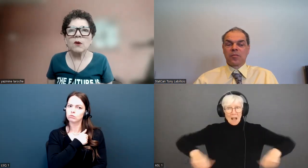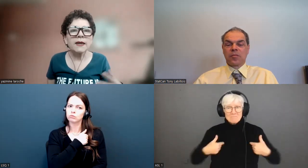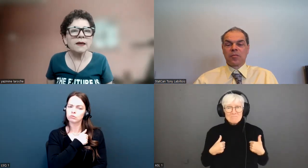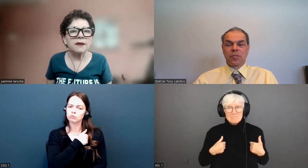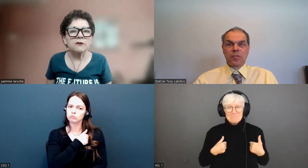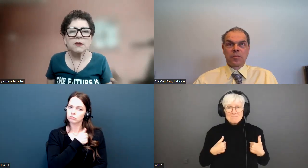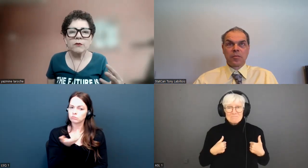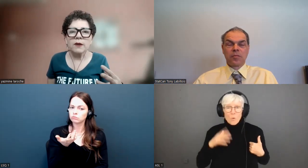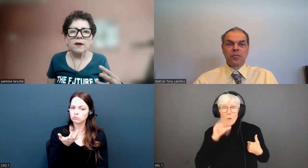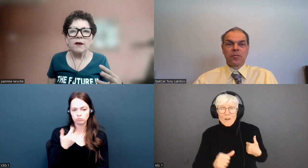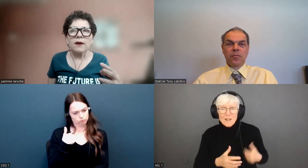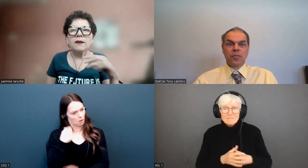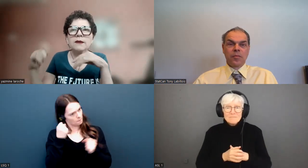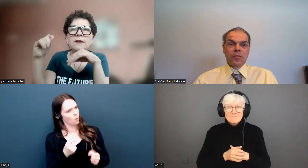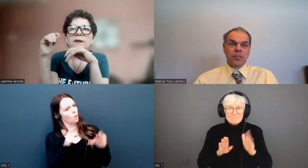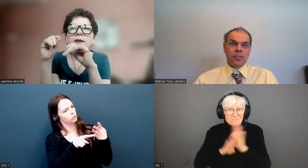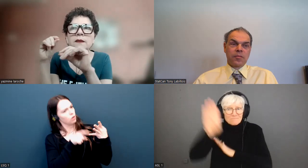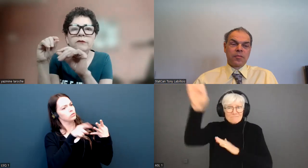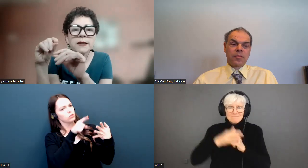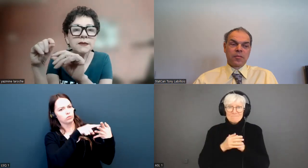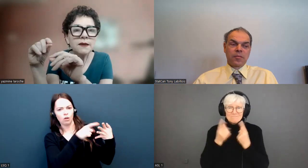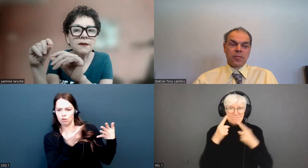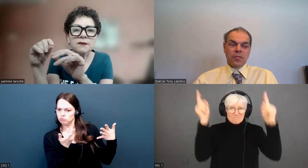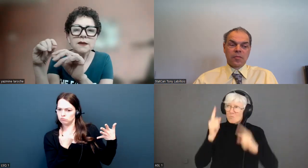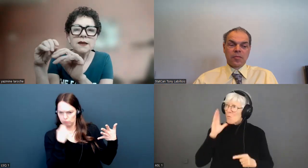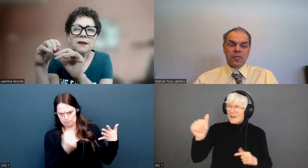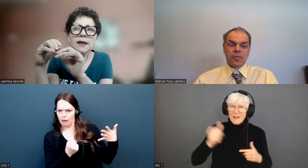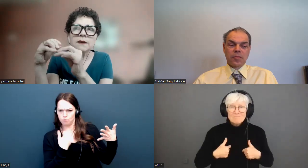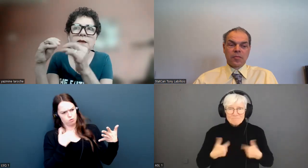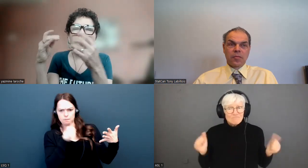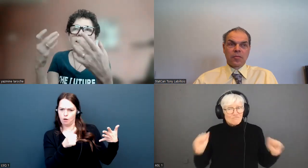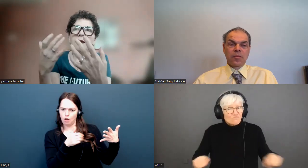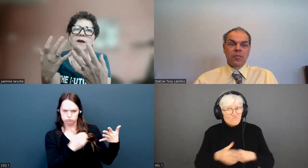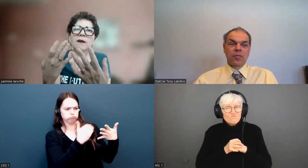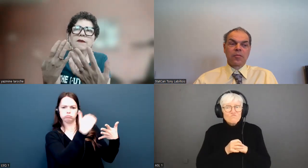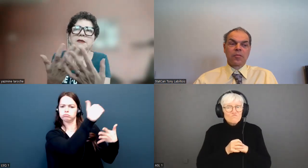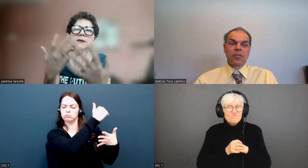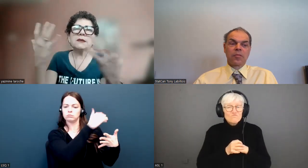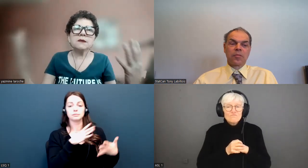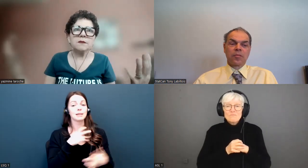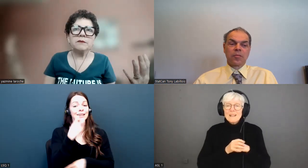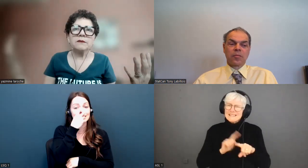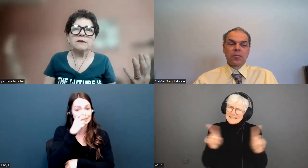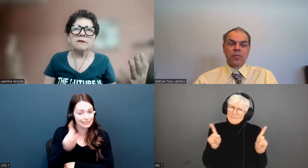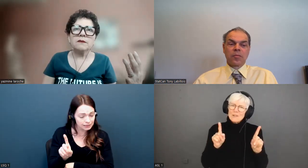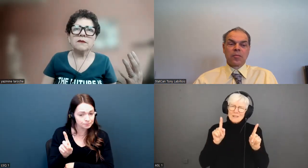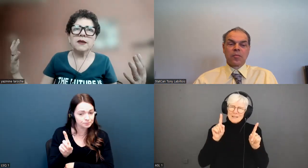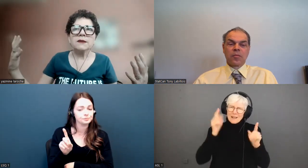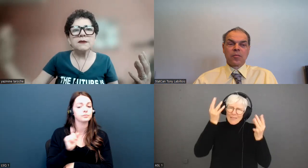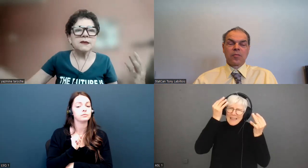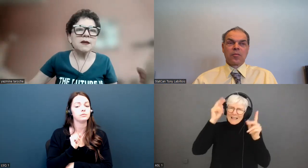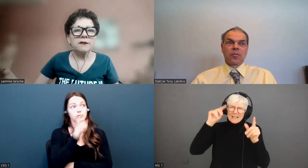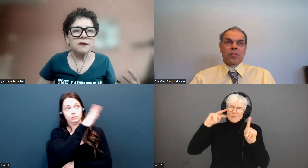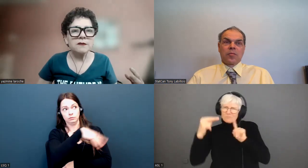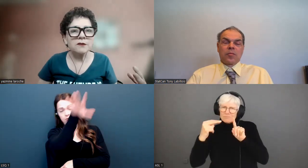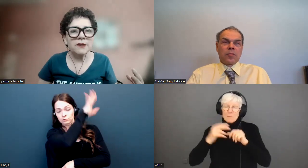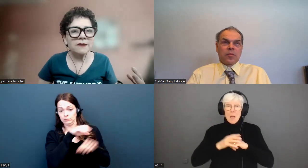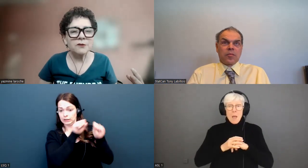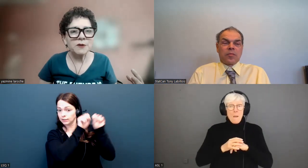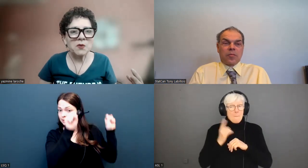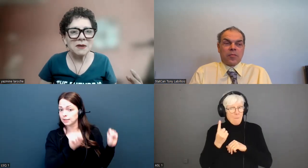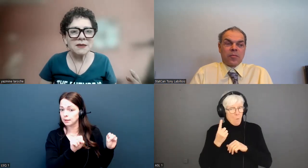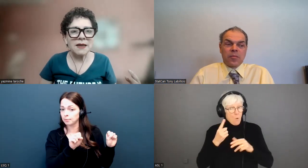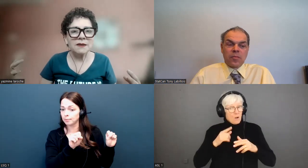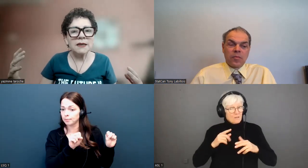why can't I achieve the risk is that the system isn't designed to yet to respond to that that's